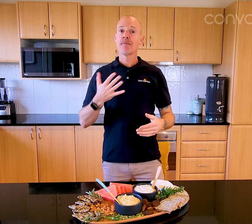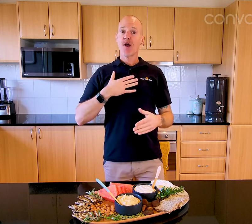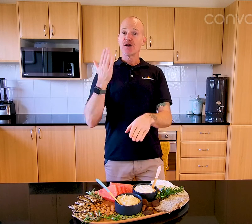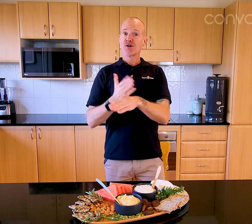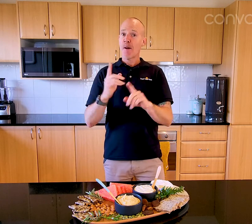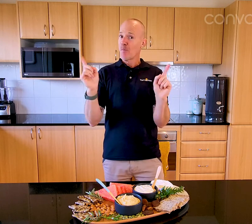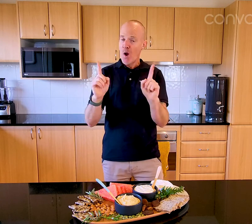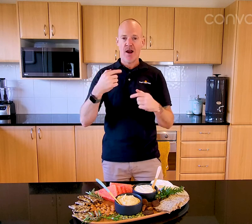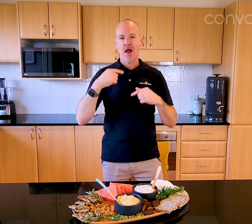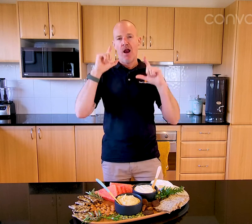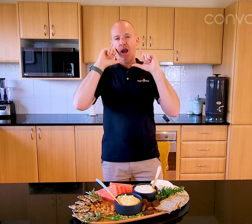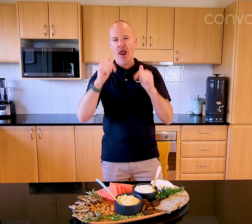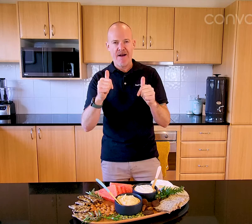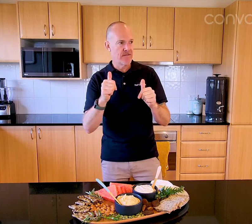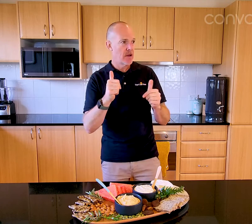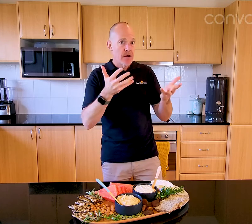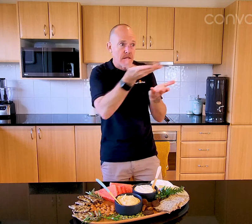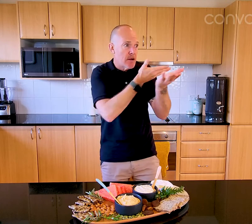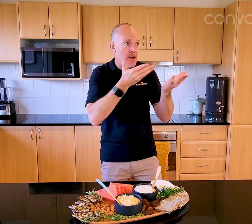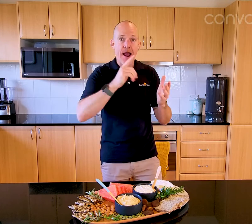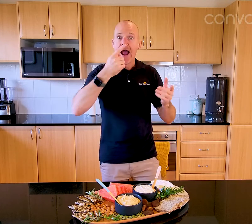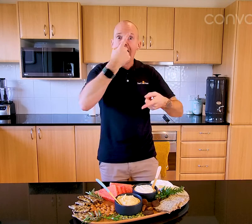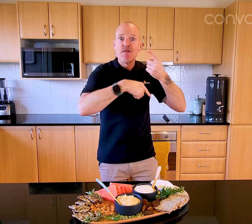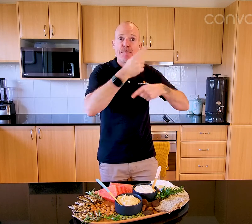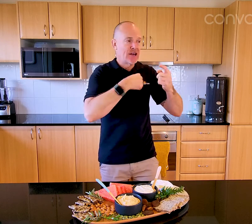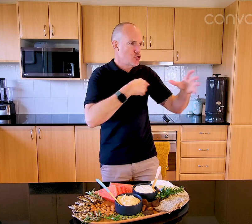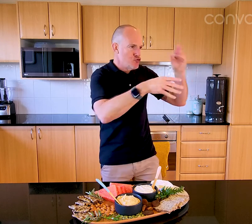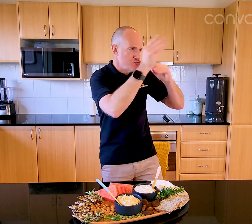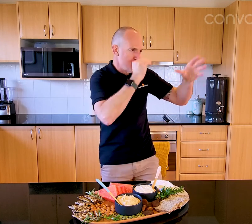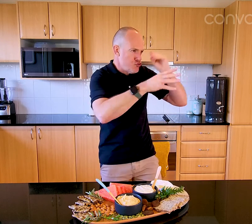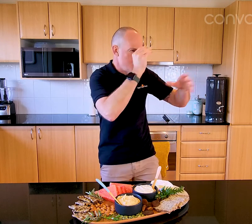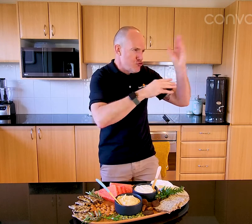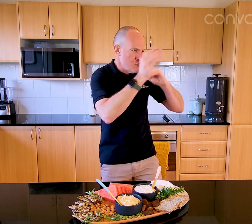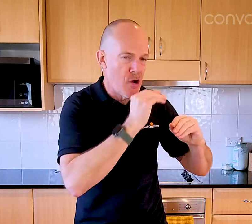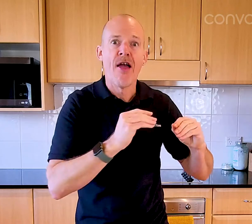One of my roles I love most is to take the information that is out there,